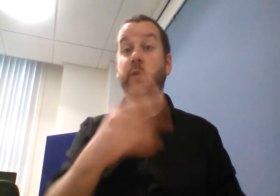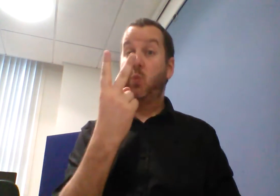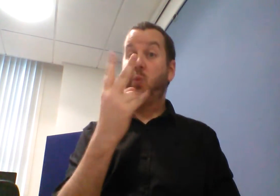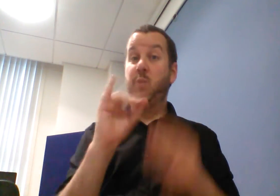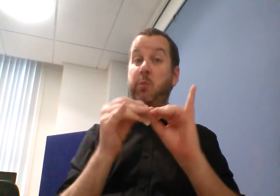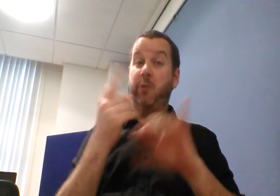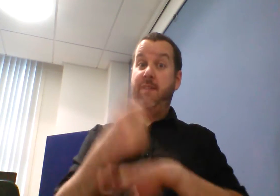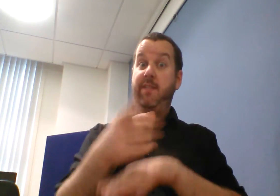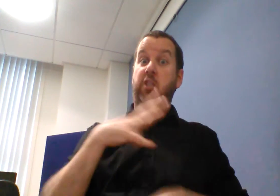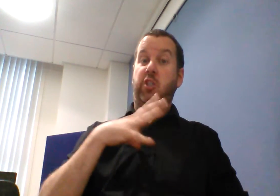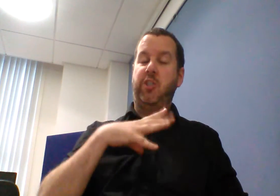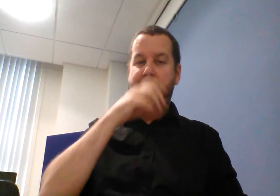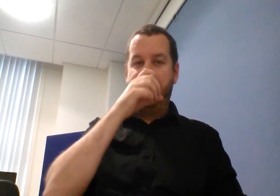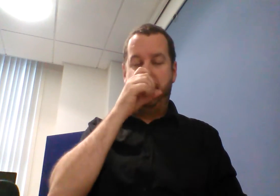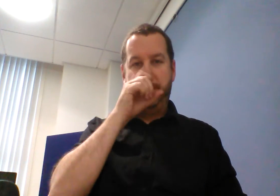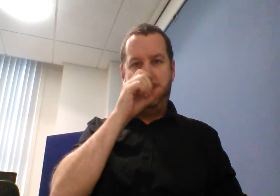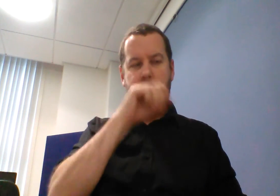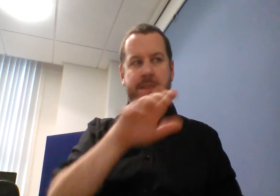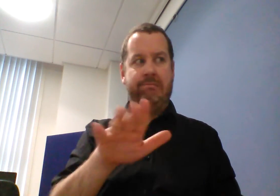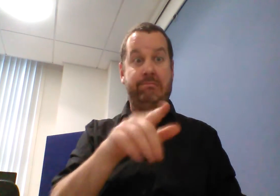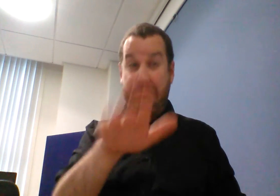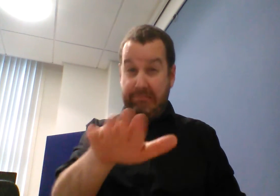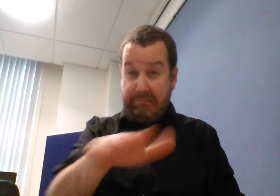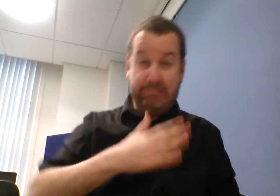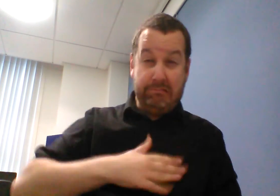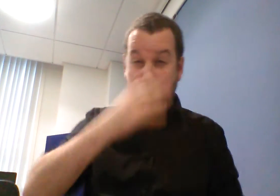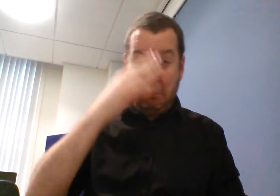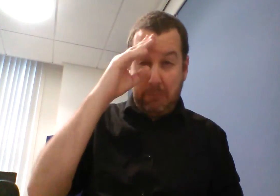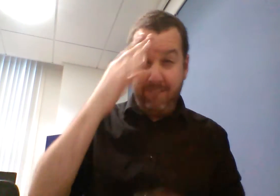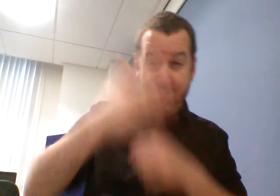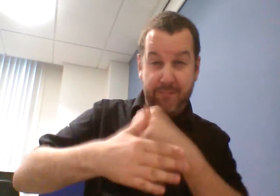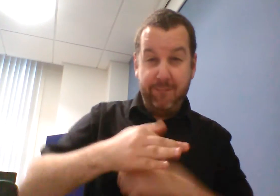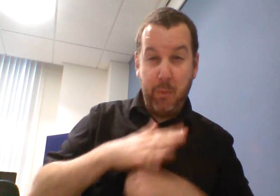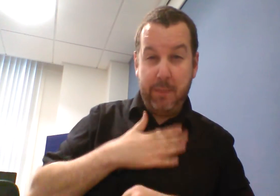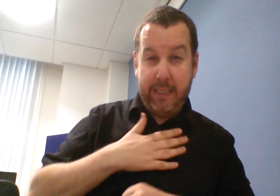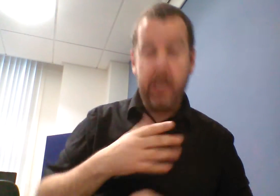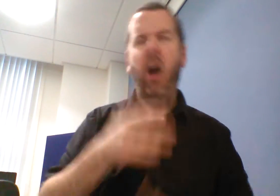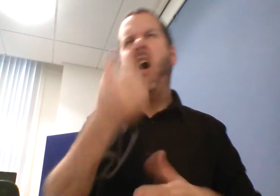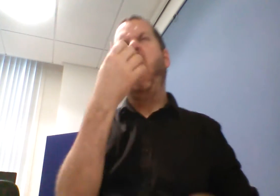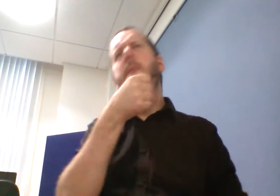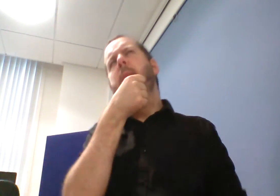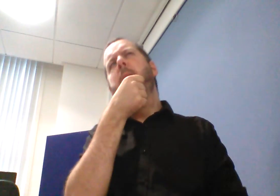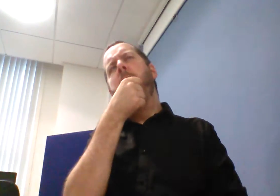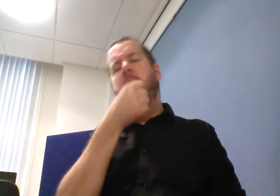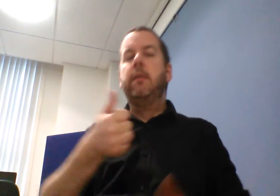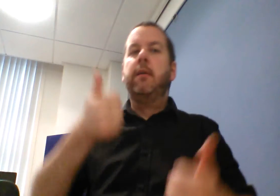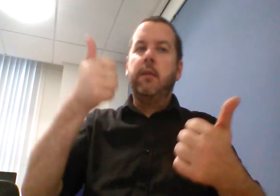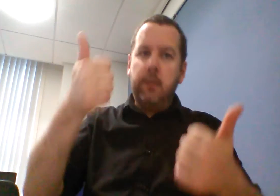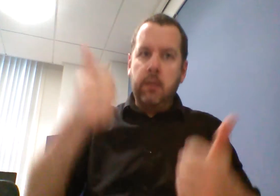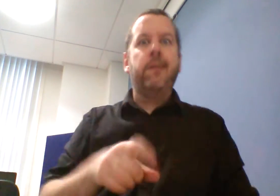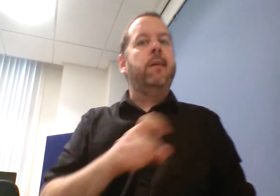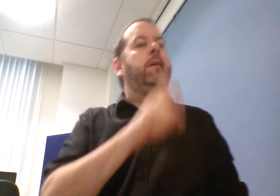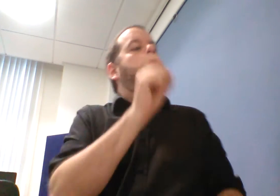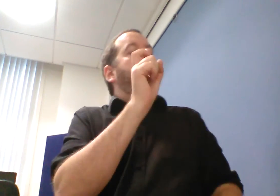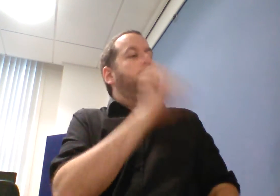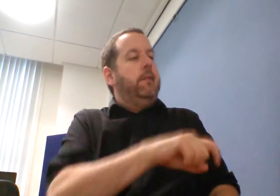There happened to be two interpreters there anyway, and I had to ask them to voice the missing bits.